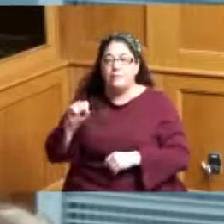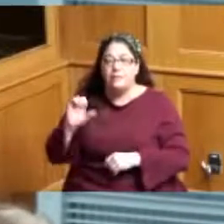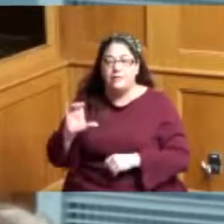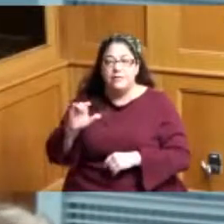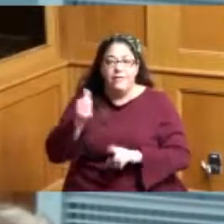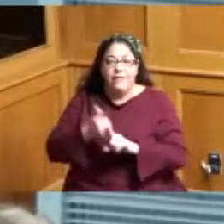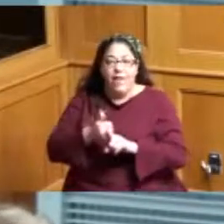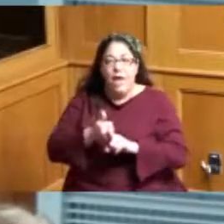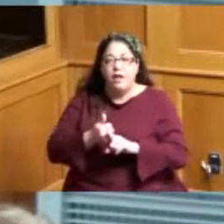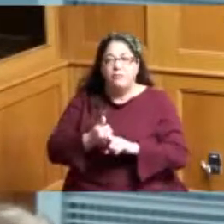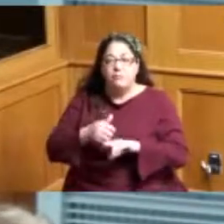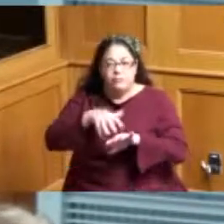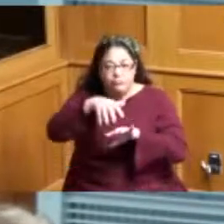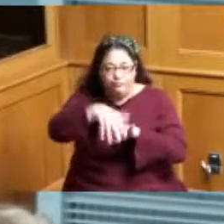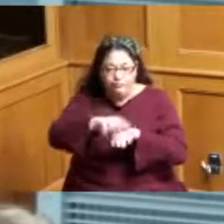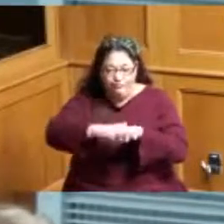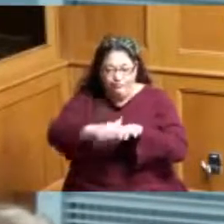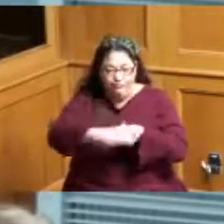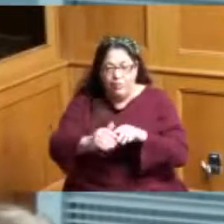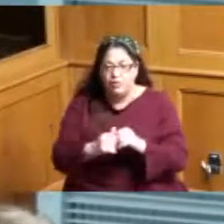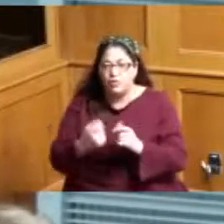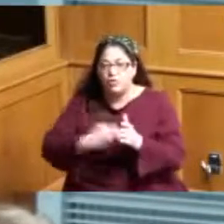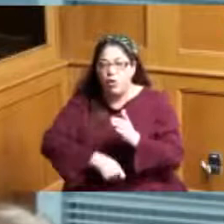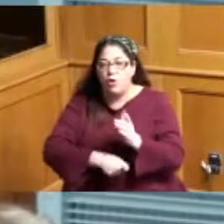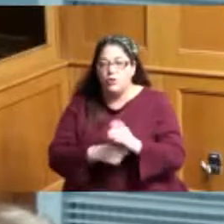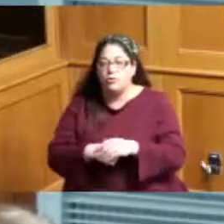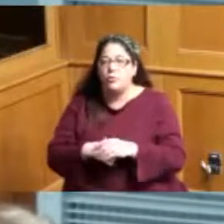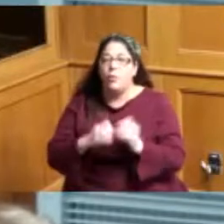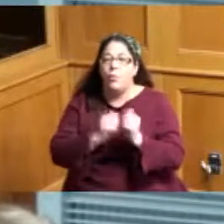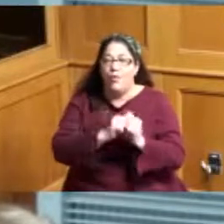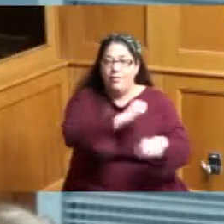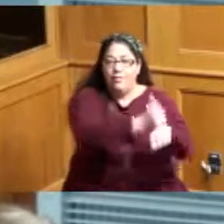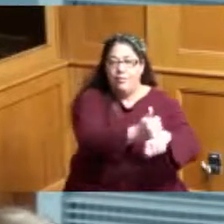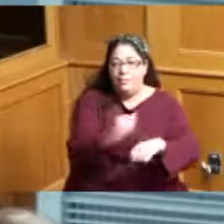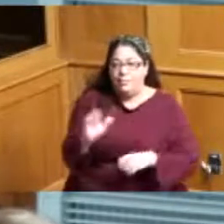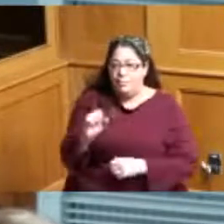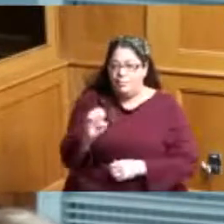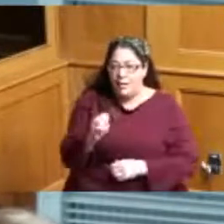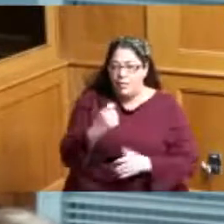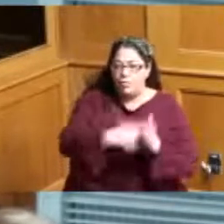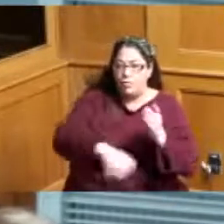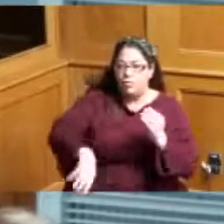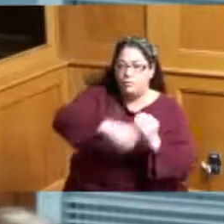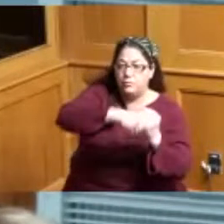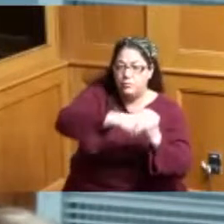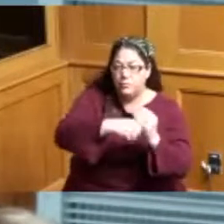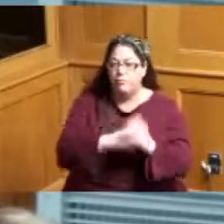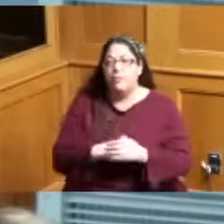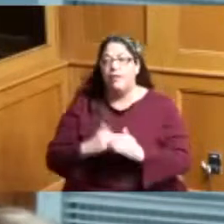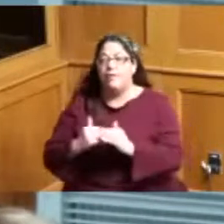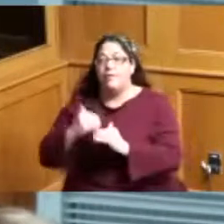as all alone with the existing sanitary charge one next step that we want to do is to look at a